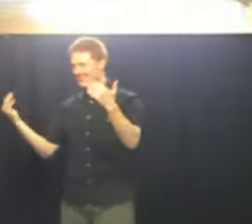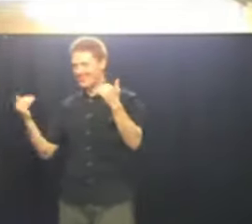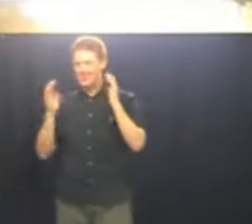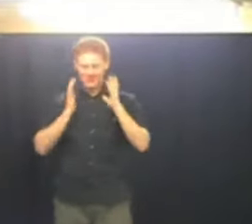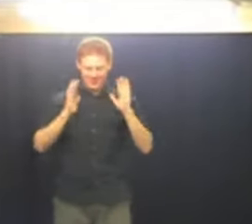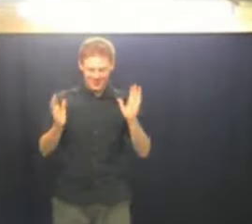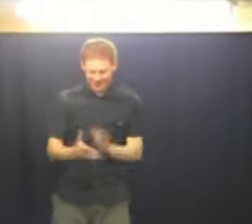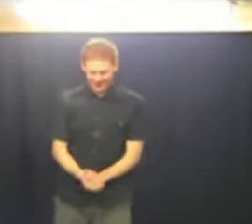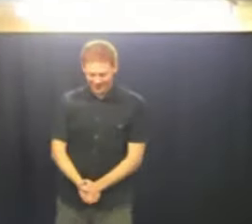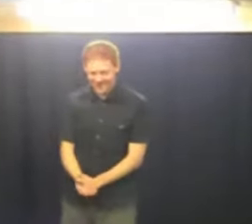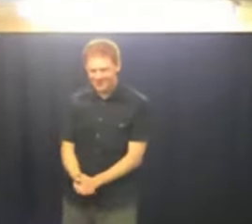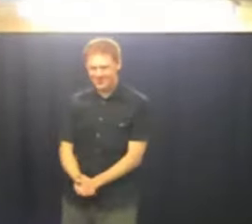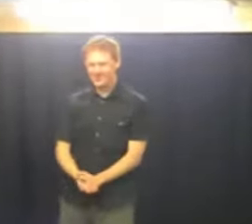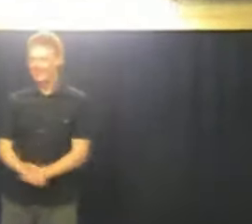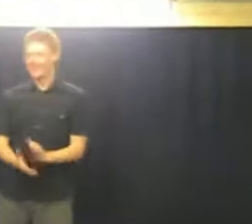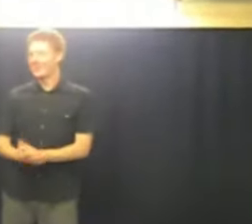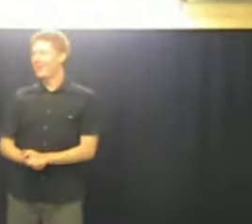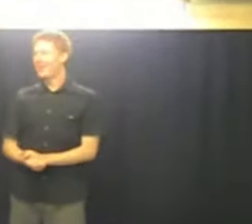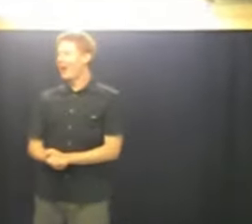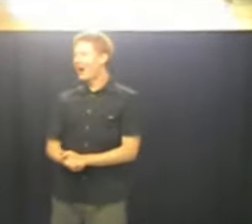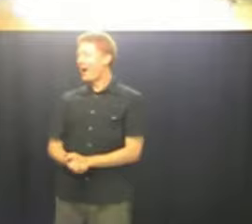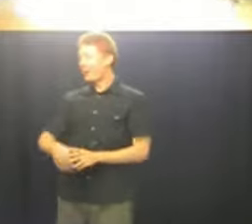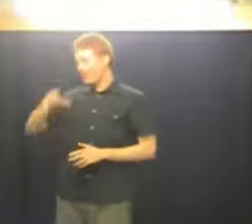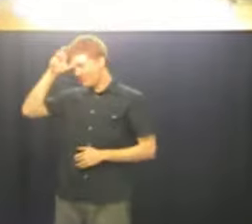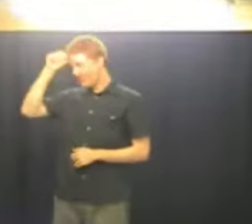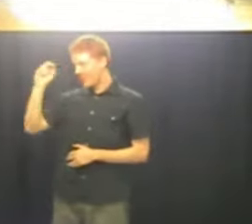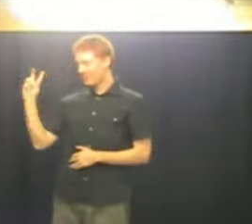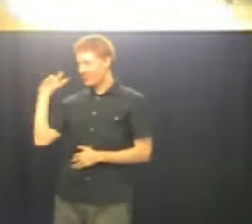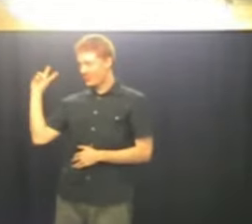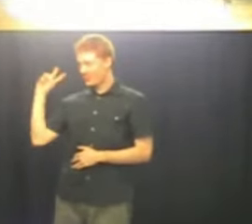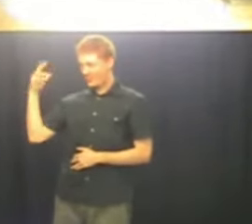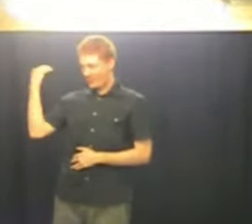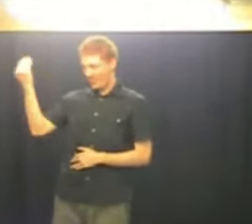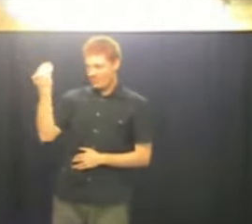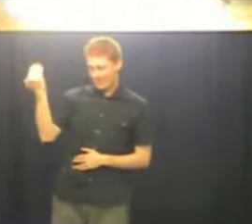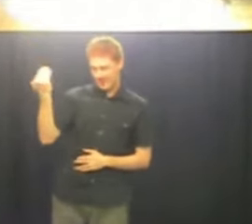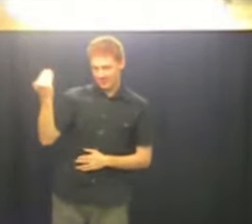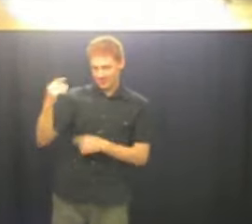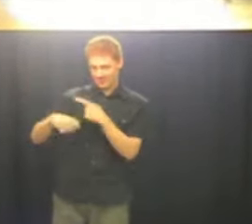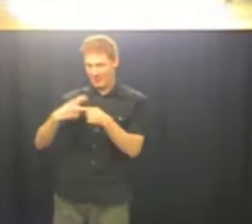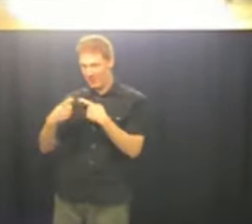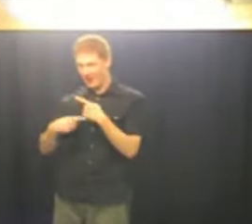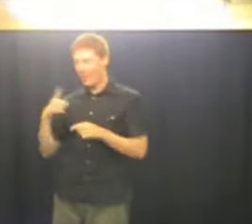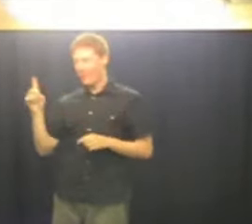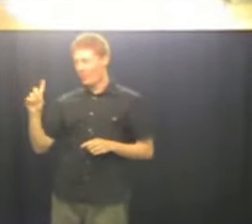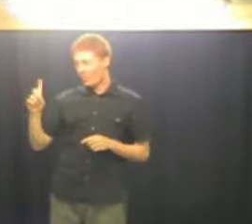hello and welcome to church everyone Now do you remember 2 weeks ago I was preaching about